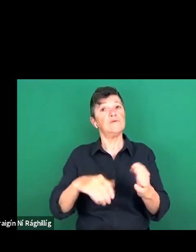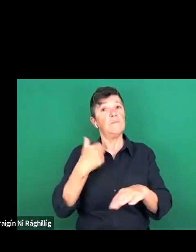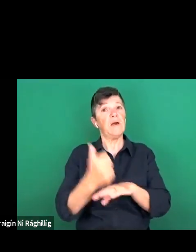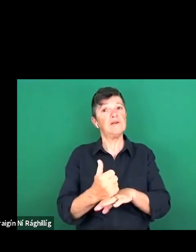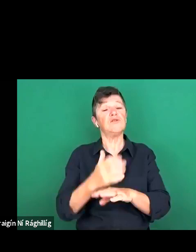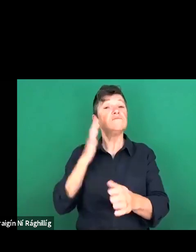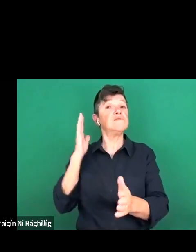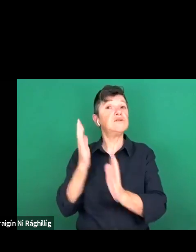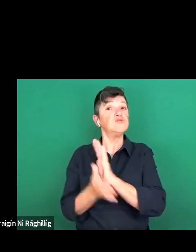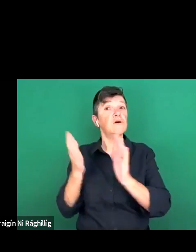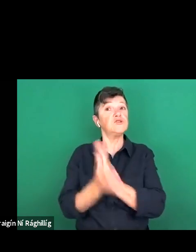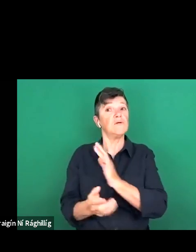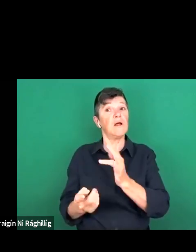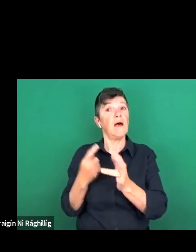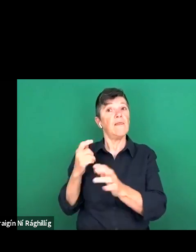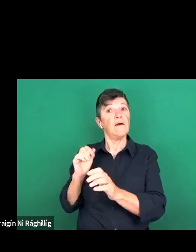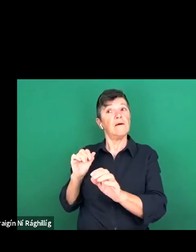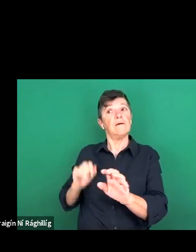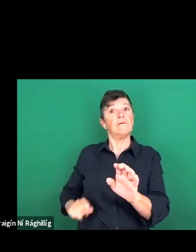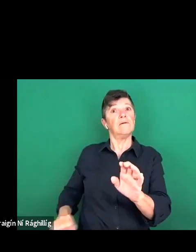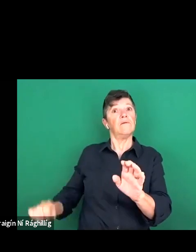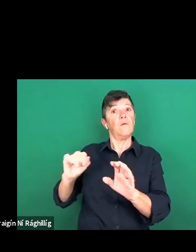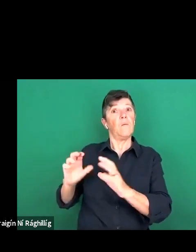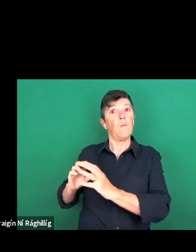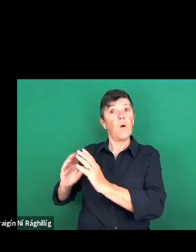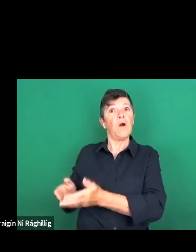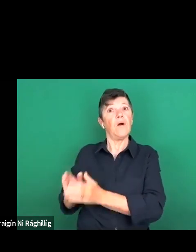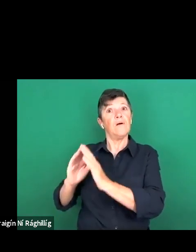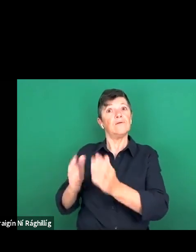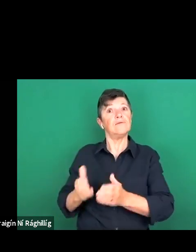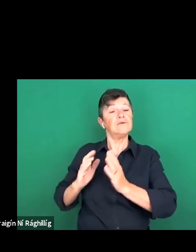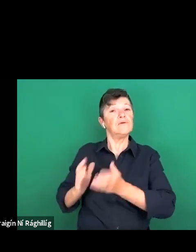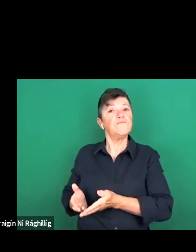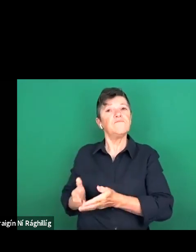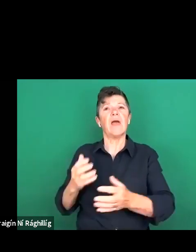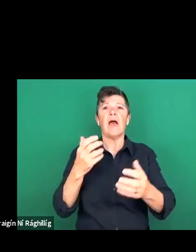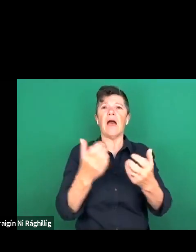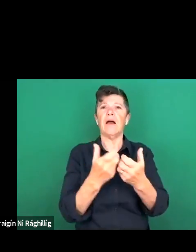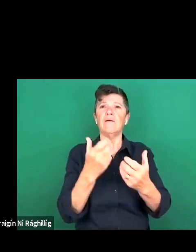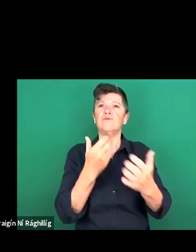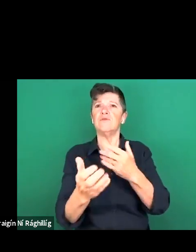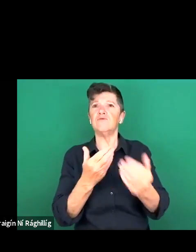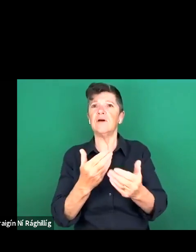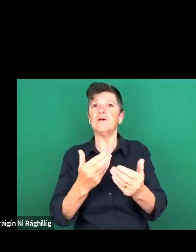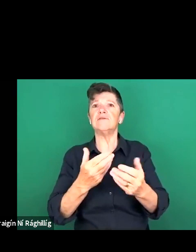the issues that now confront us, we have to remember that our world was